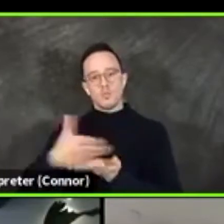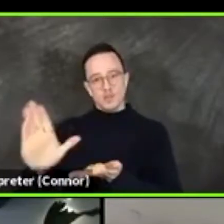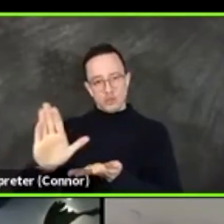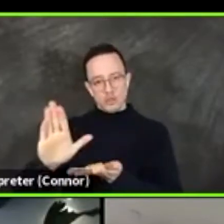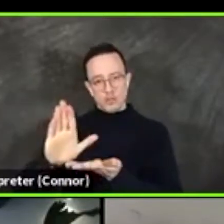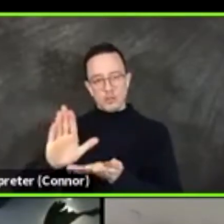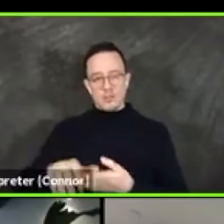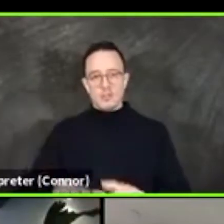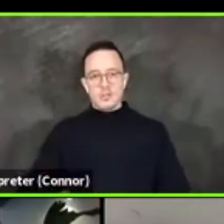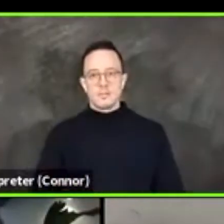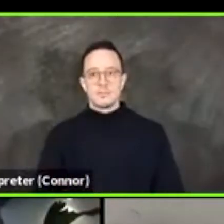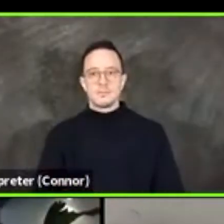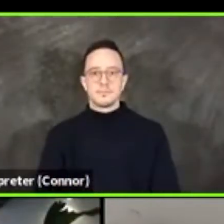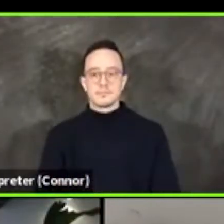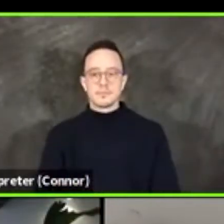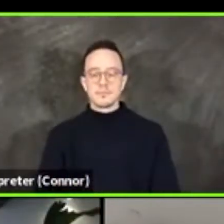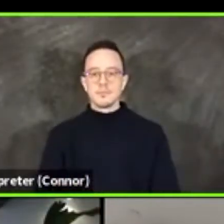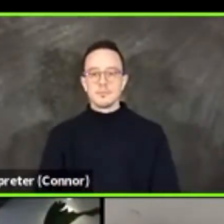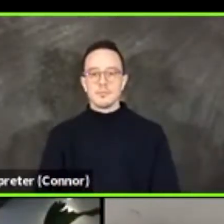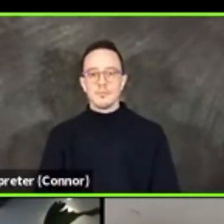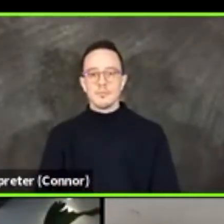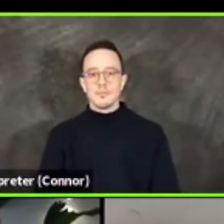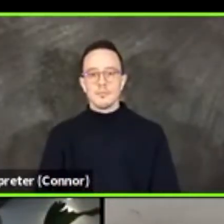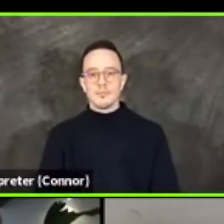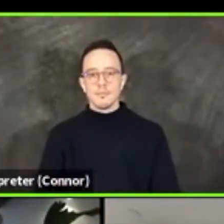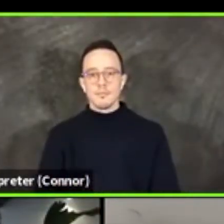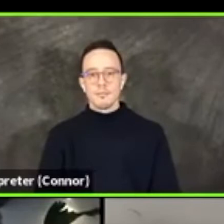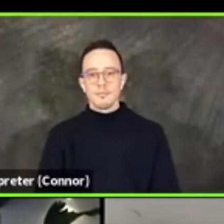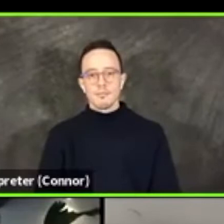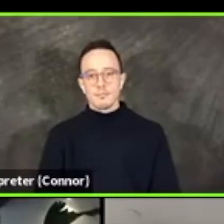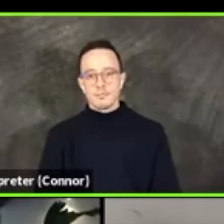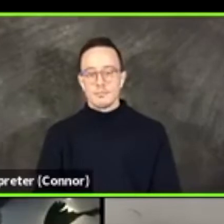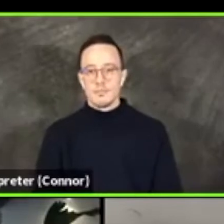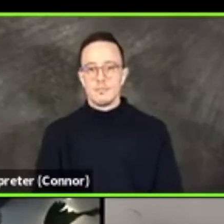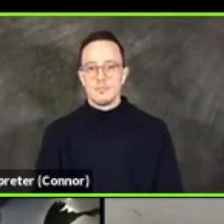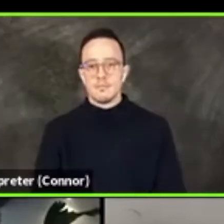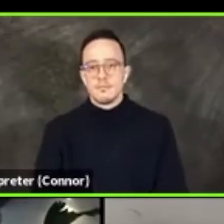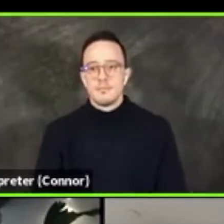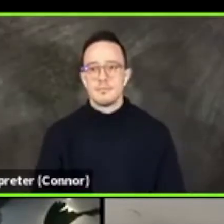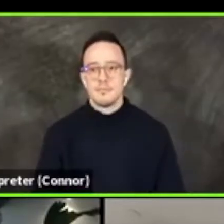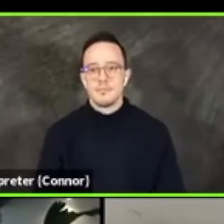YEAH (EMILY): I LOVE BEING IN CONVERSATION